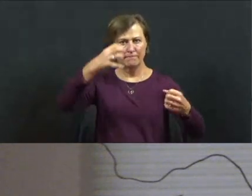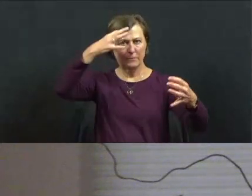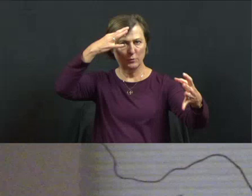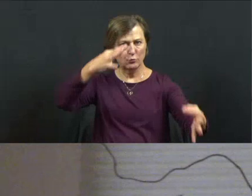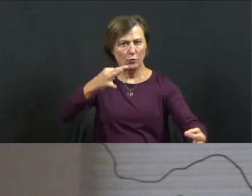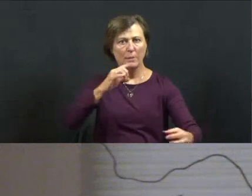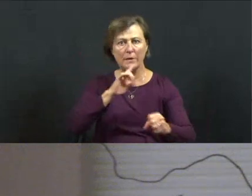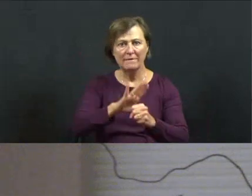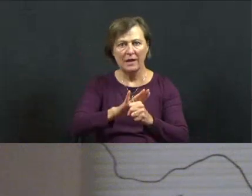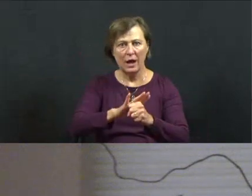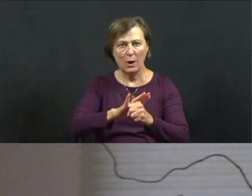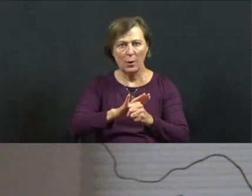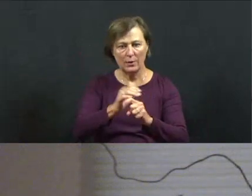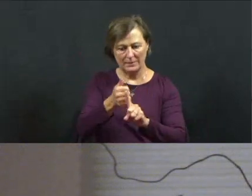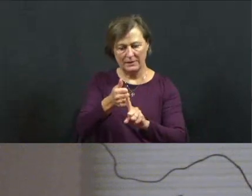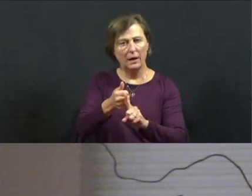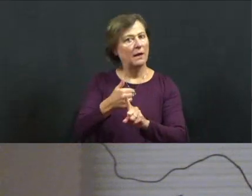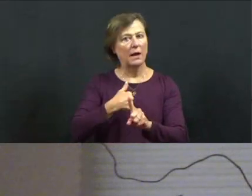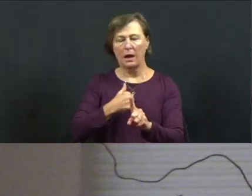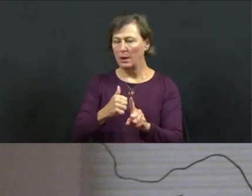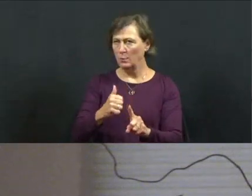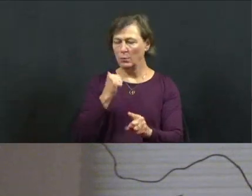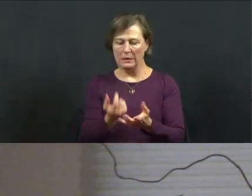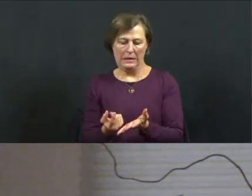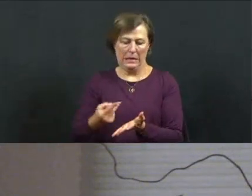"I shall not arise from this position until